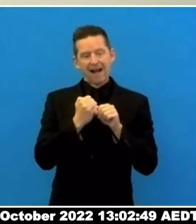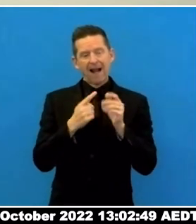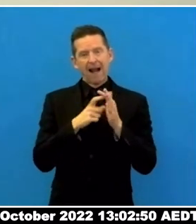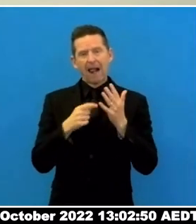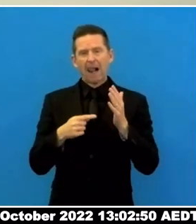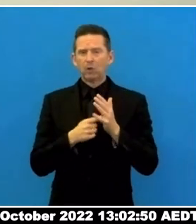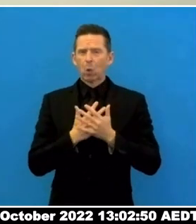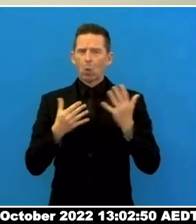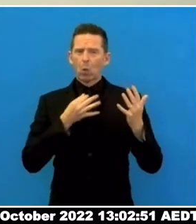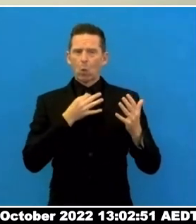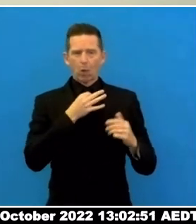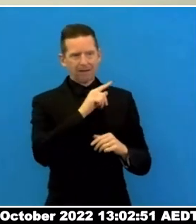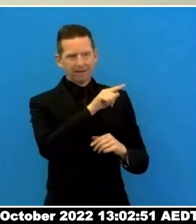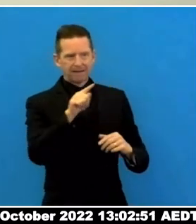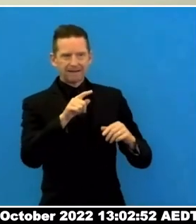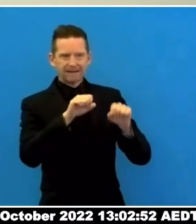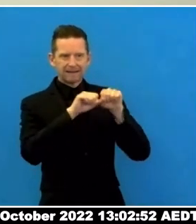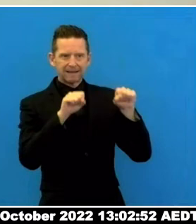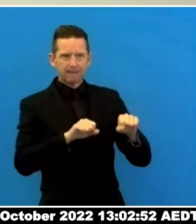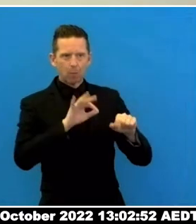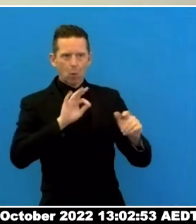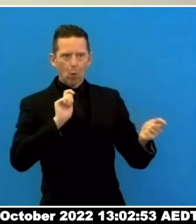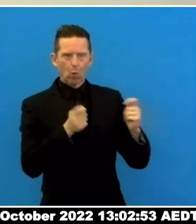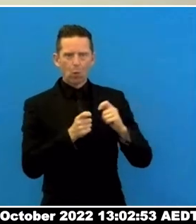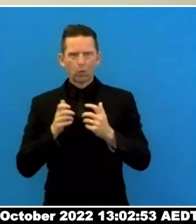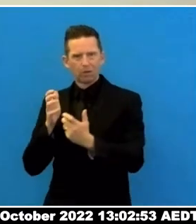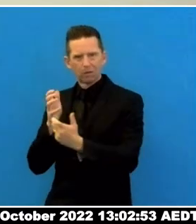And there's greater risks of exploitation because of that lack of being able